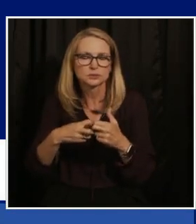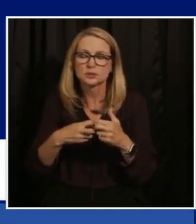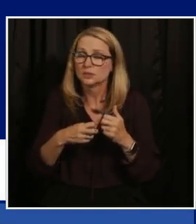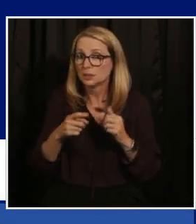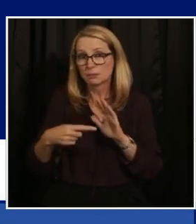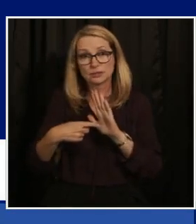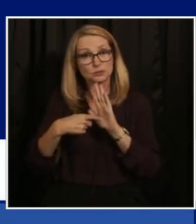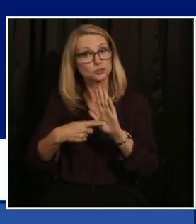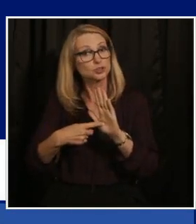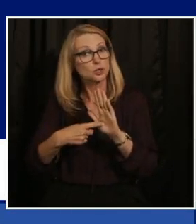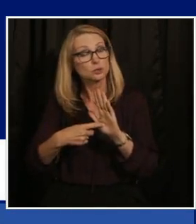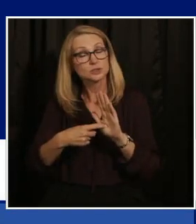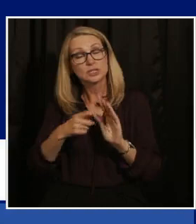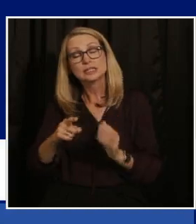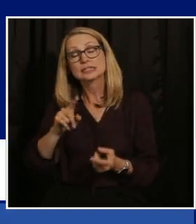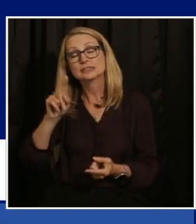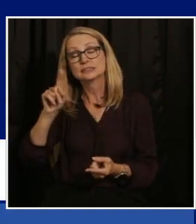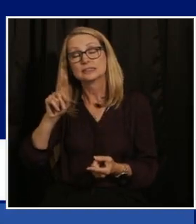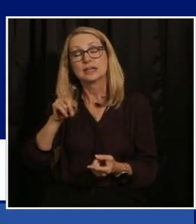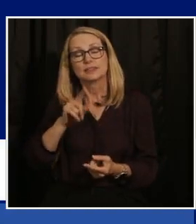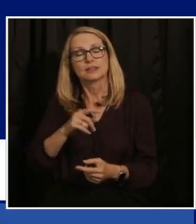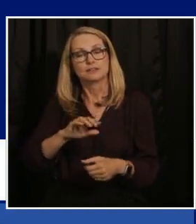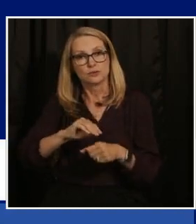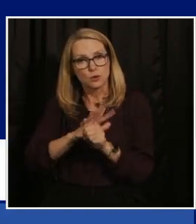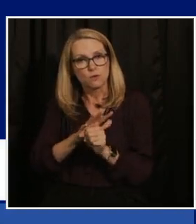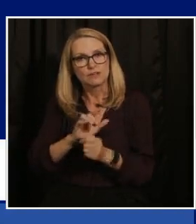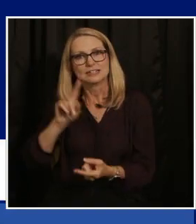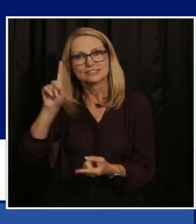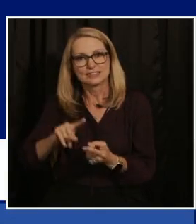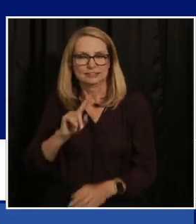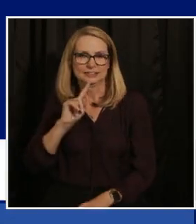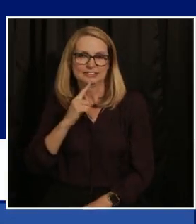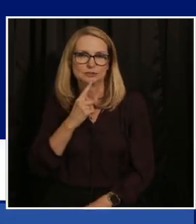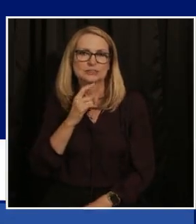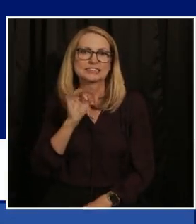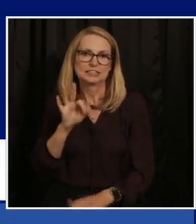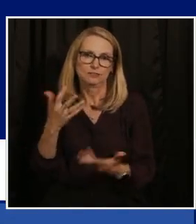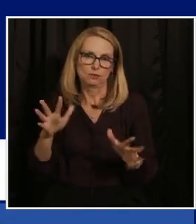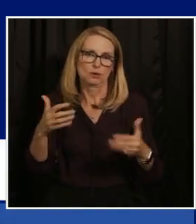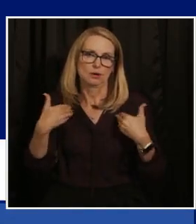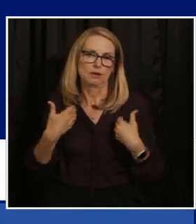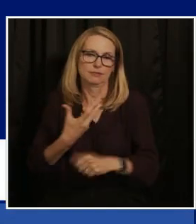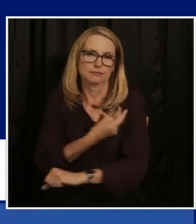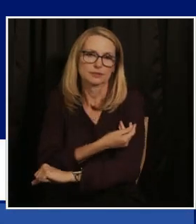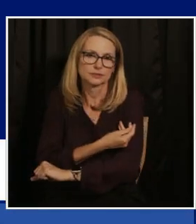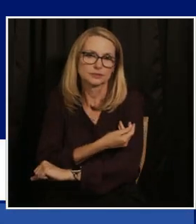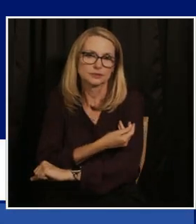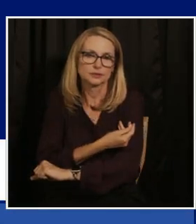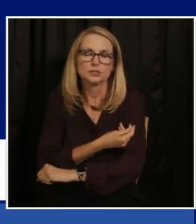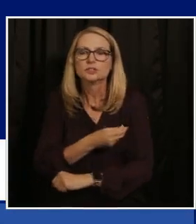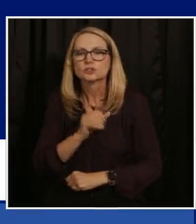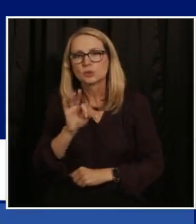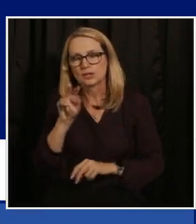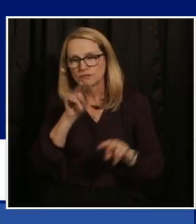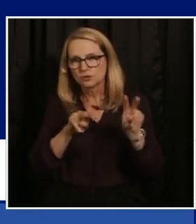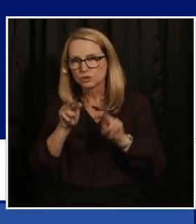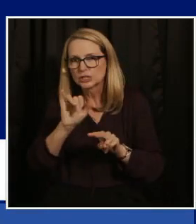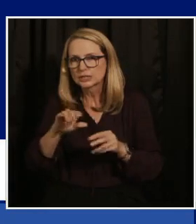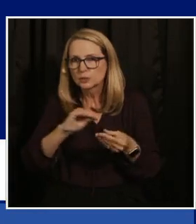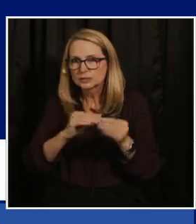it is still to be taken seriously but we would not have any issue with hospitalizations and would significantly reduce the spread if everybody was vaccinated next slide please